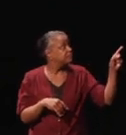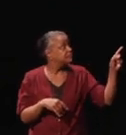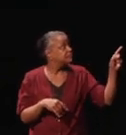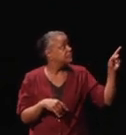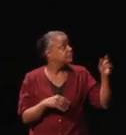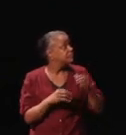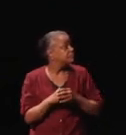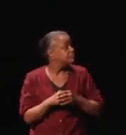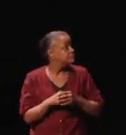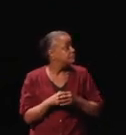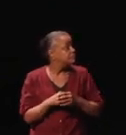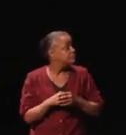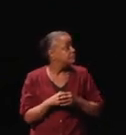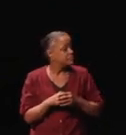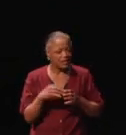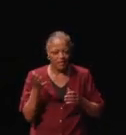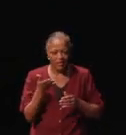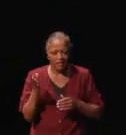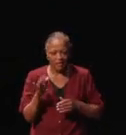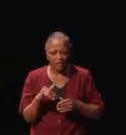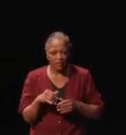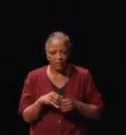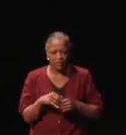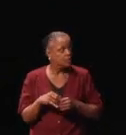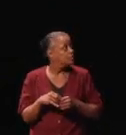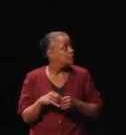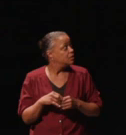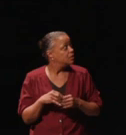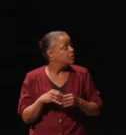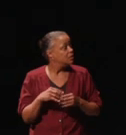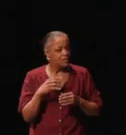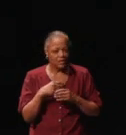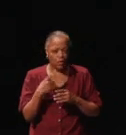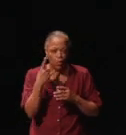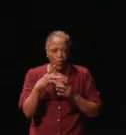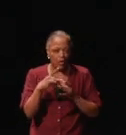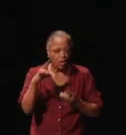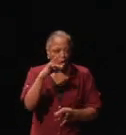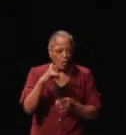They do things like a single ghost guy with Ms. Pac-Man.